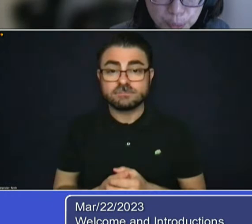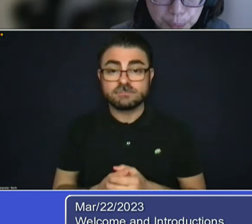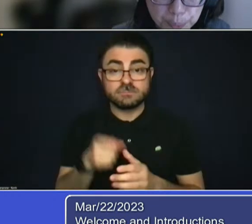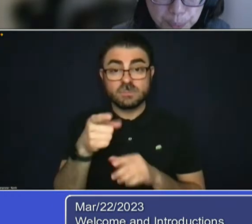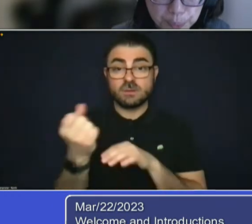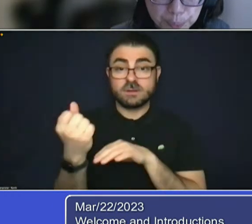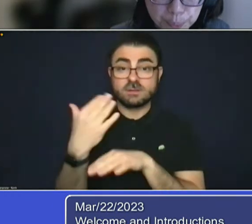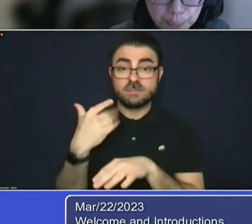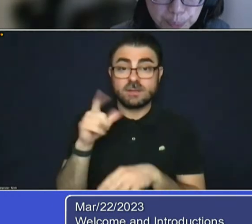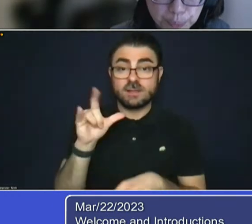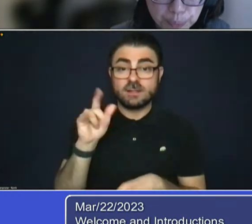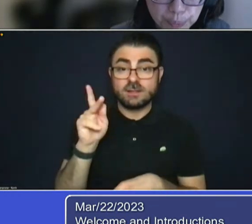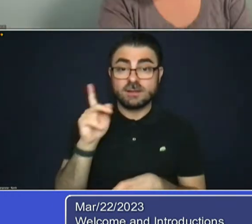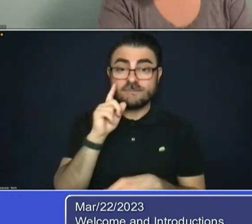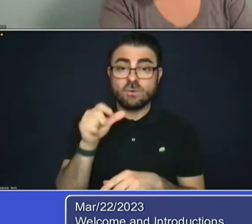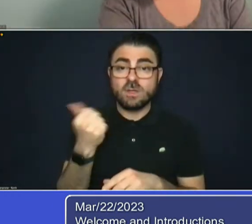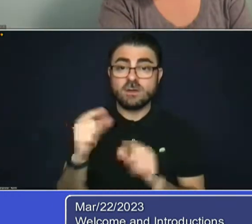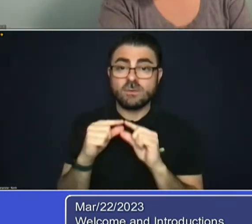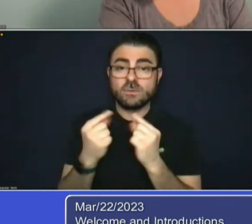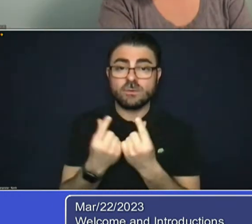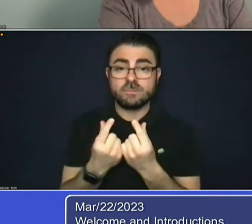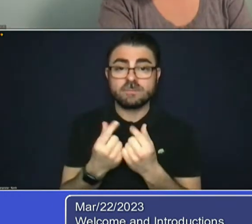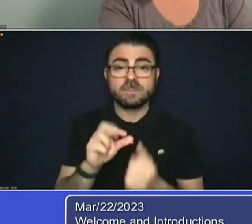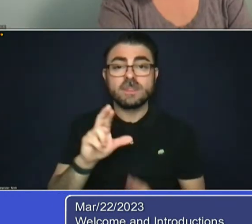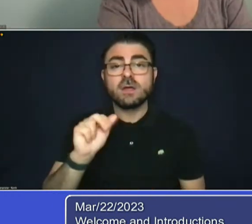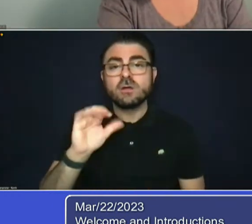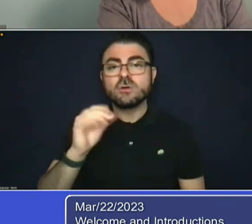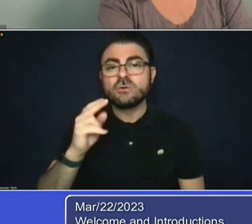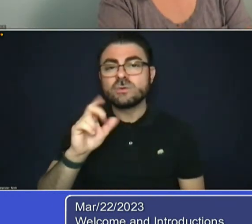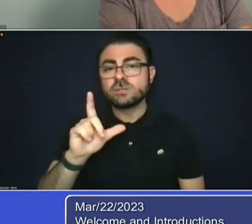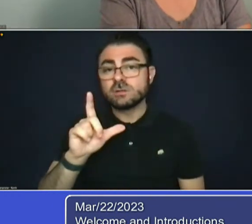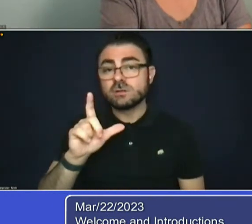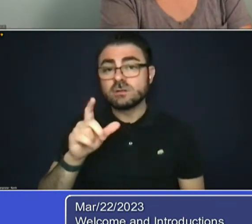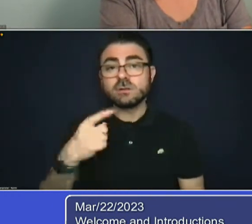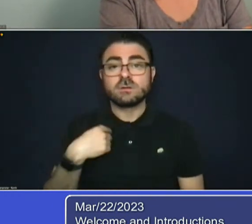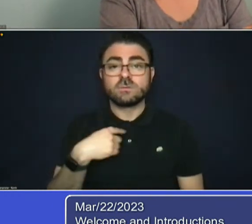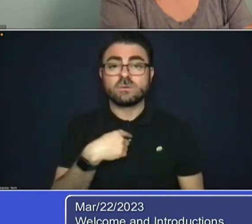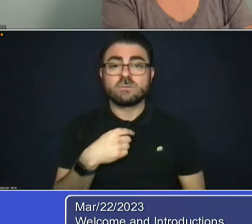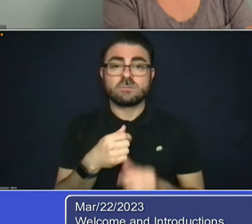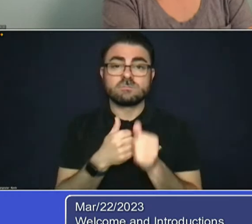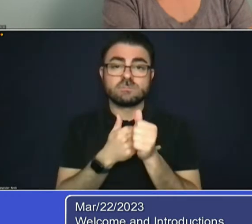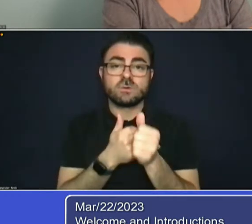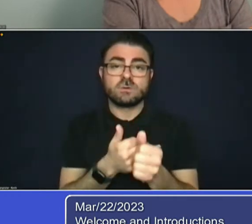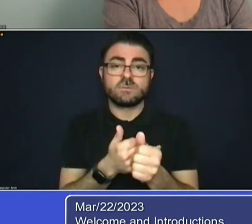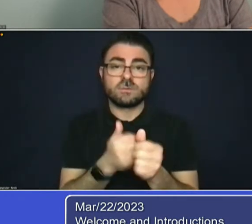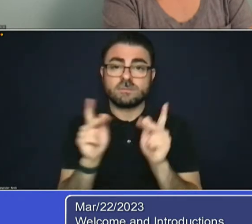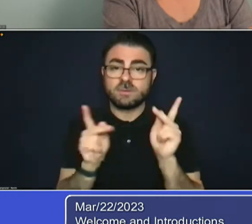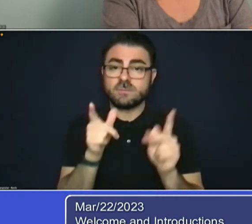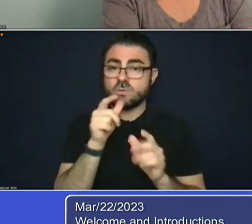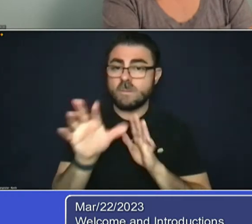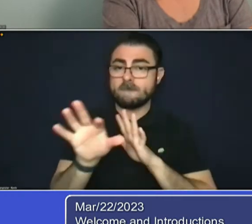AND SEPARATE FROM THERE. OKAY, SO YOU WILL SEND ME THE LINK FOR THE OTHER GROUP? YEAH.